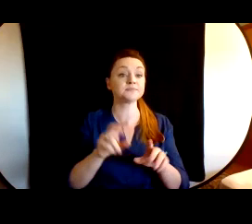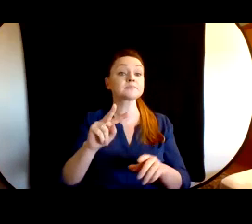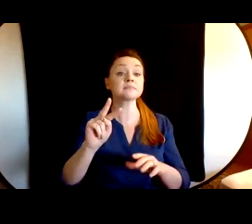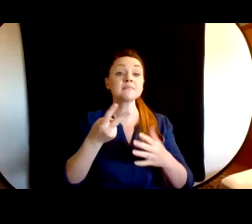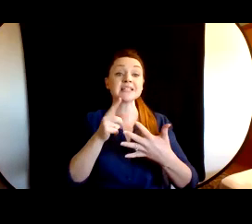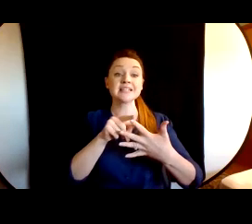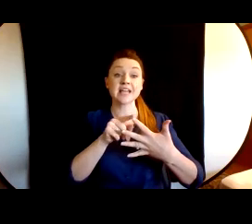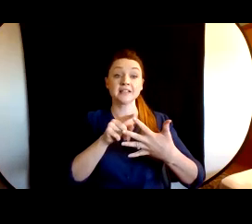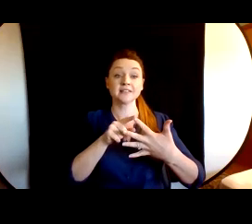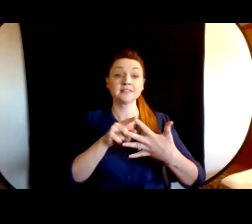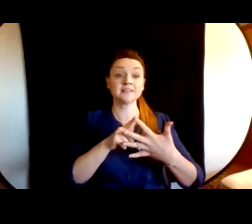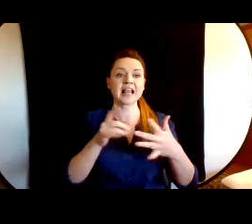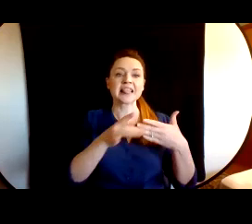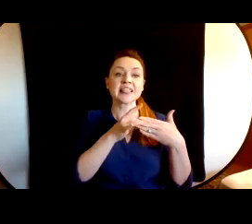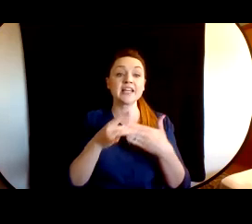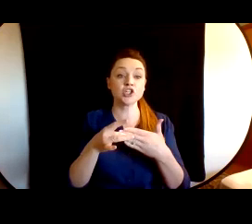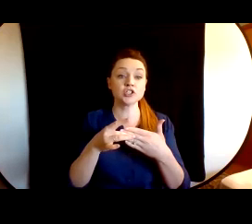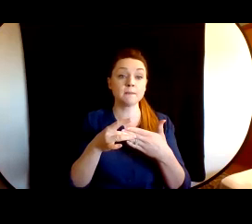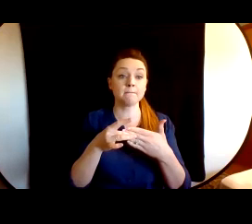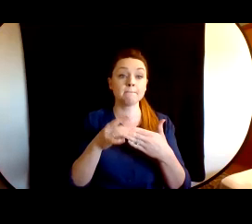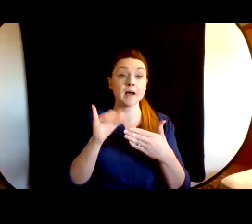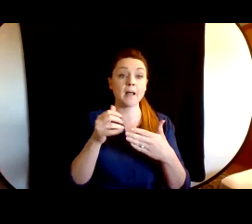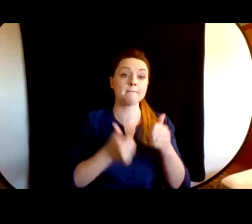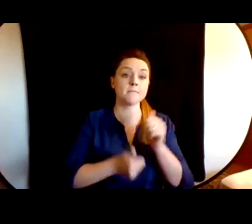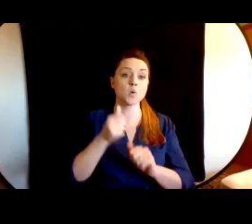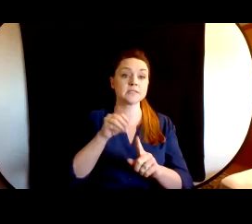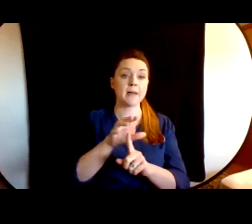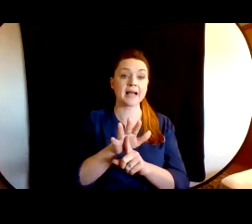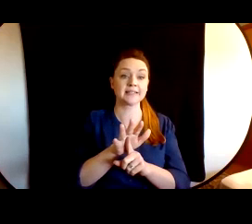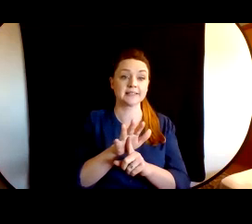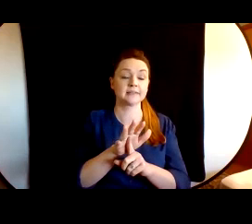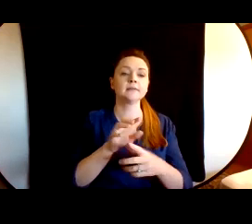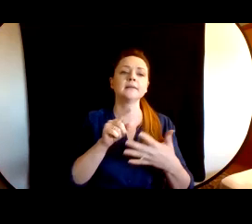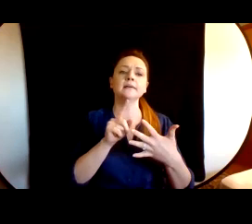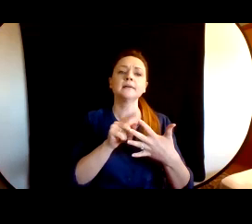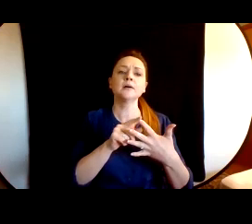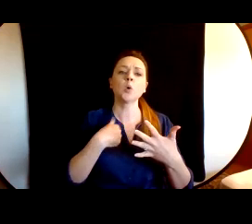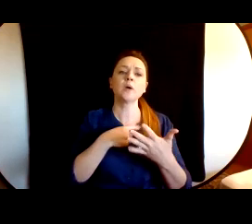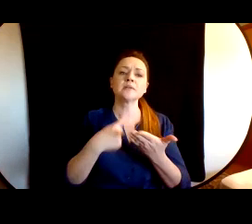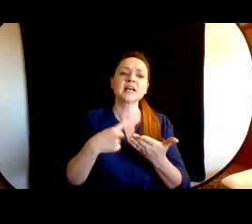which is leadership by the most impacted. We'll be discussing today the effort and the push